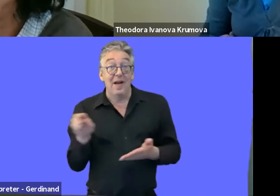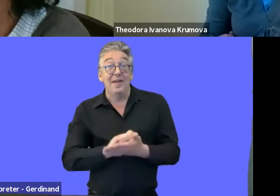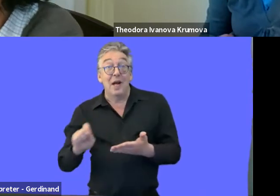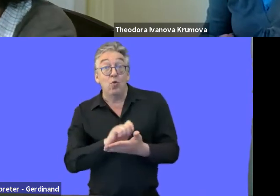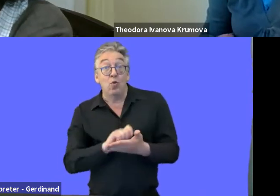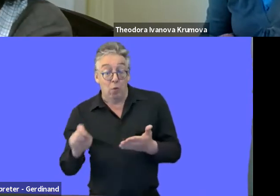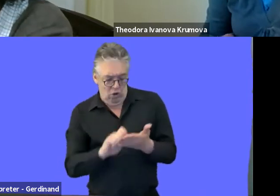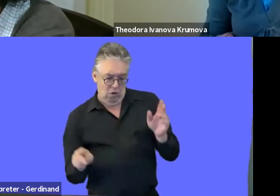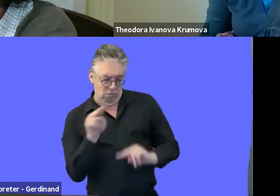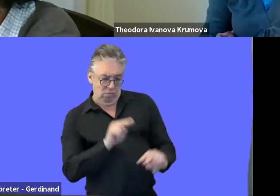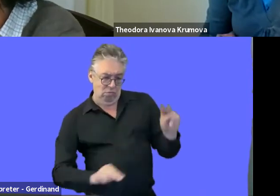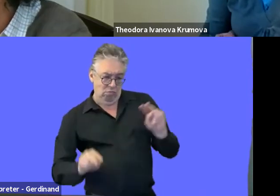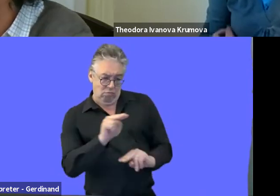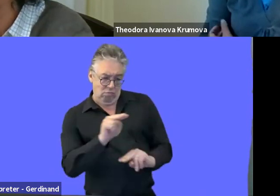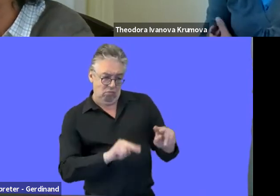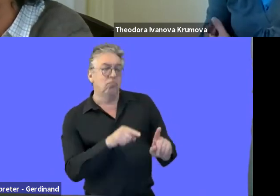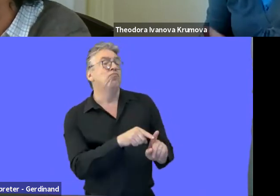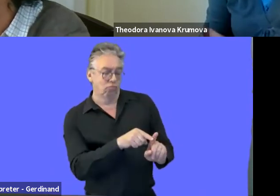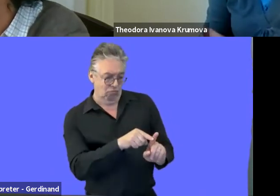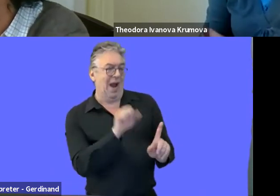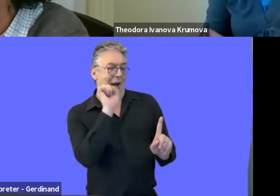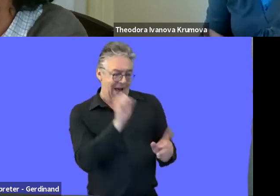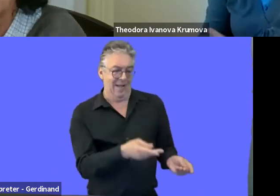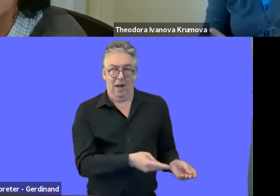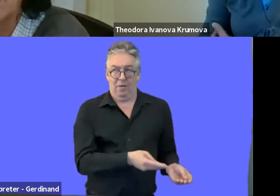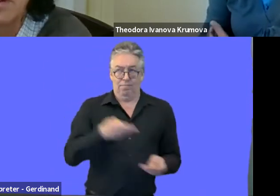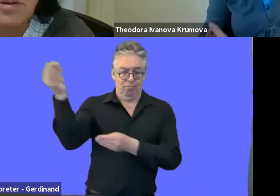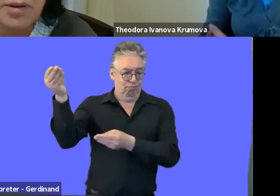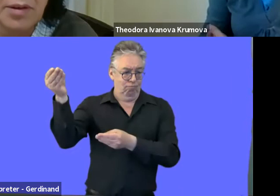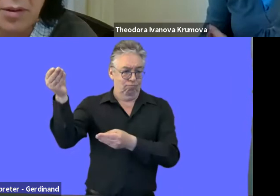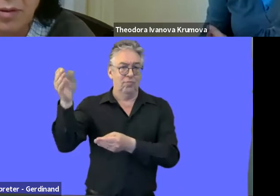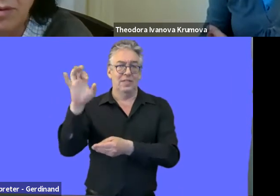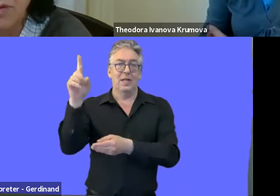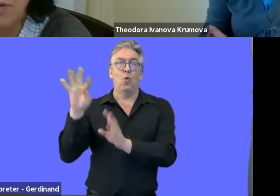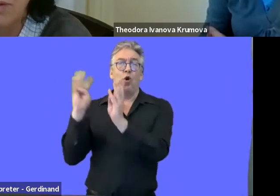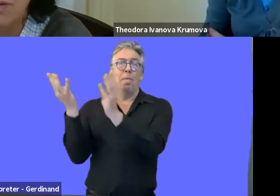it will be decided whether to accept the individual communication,